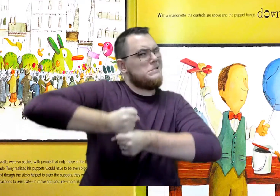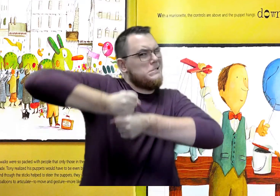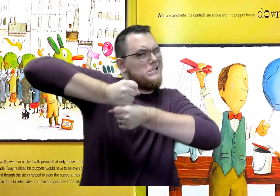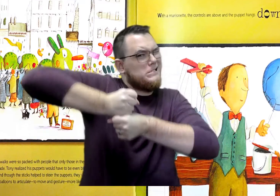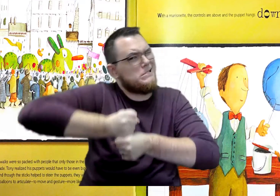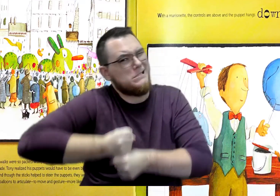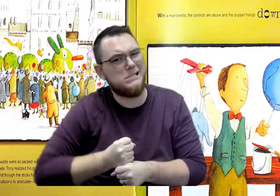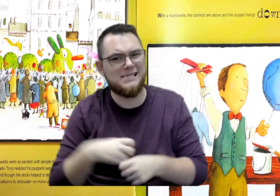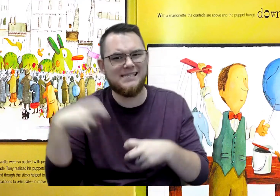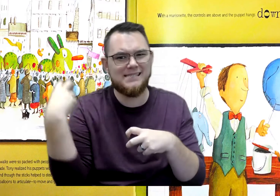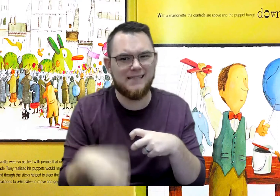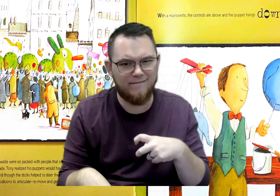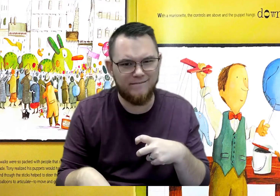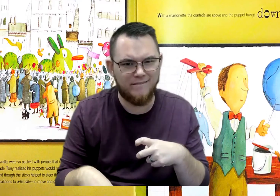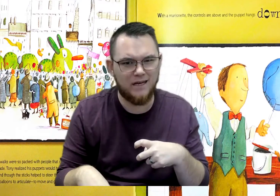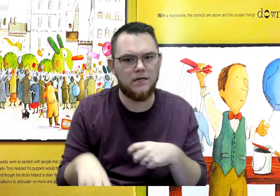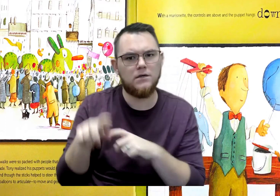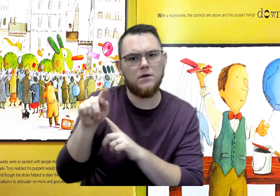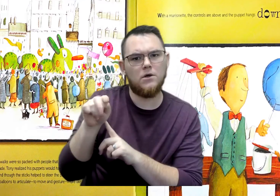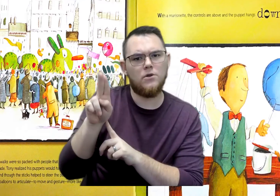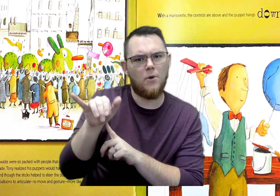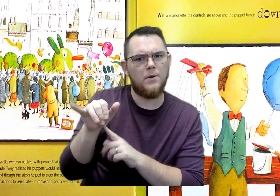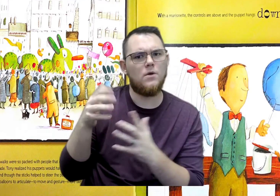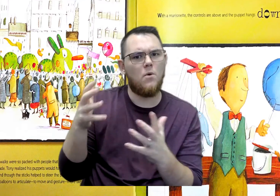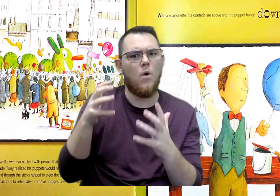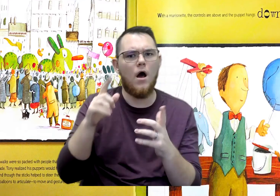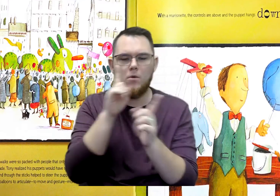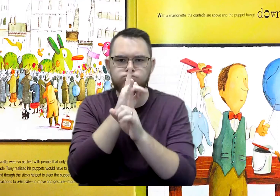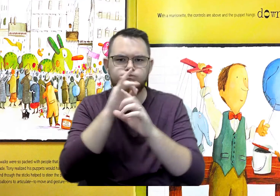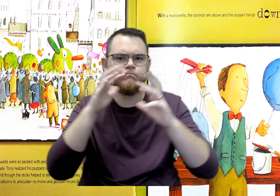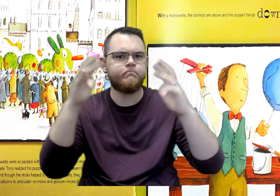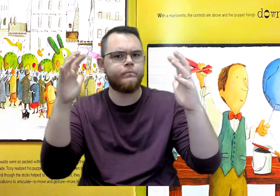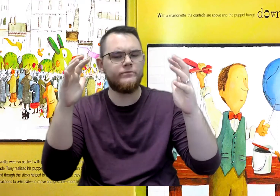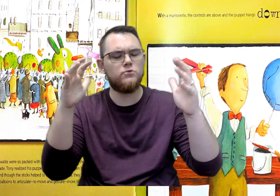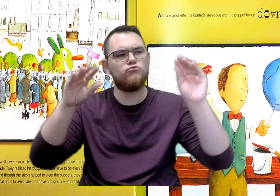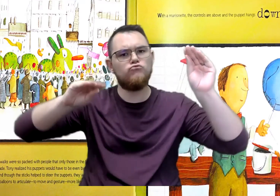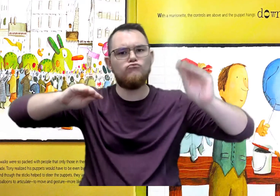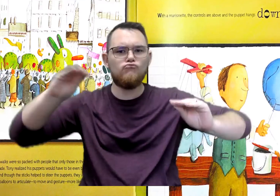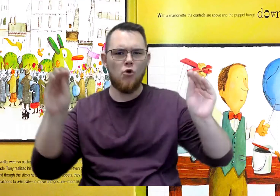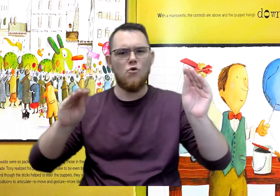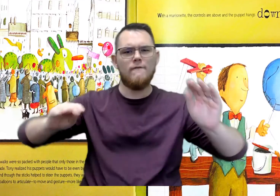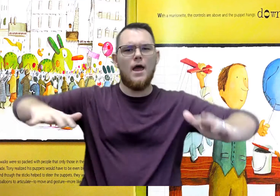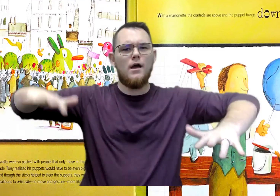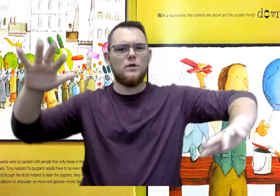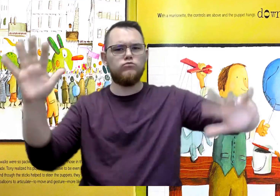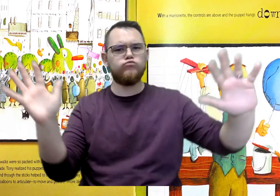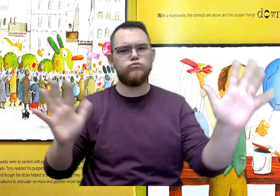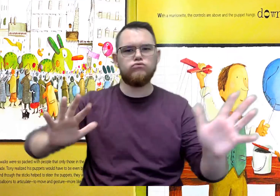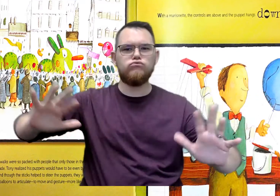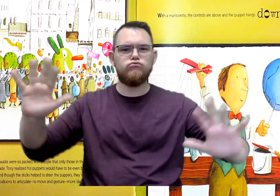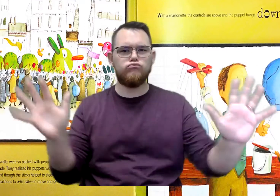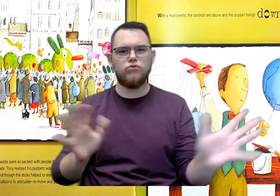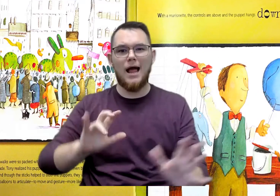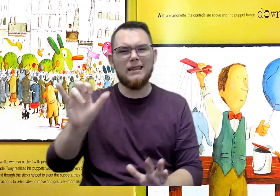Tony wanted his balloons to articulate— to move and gesture— more like puppets.